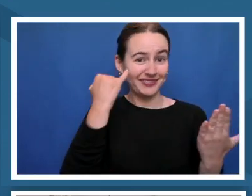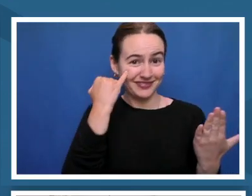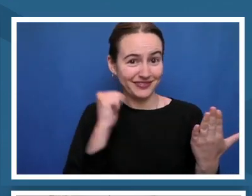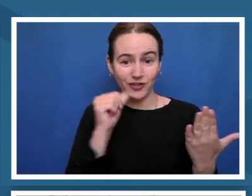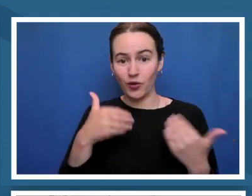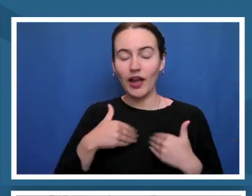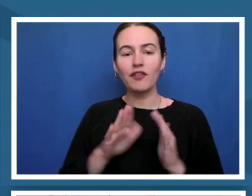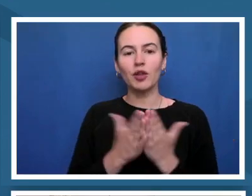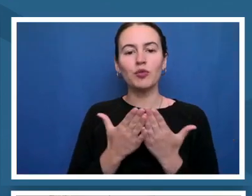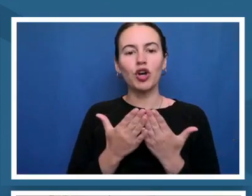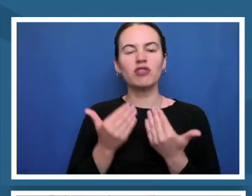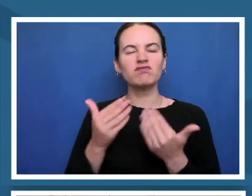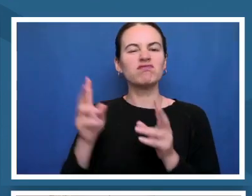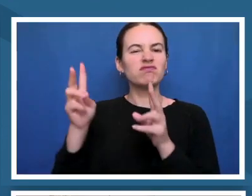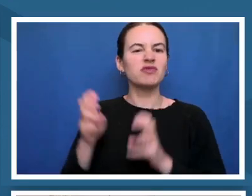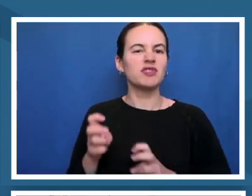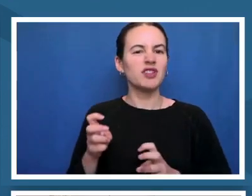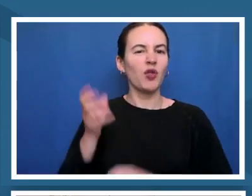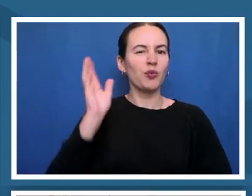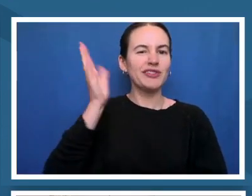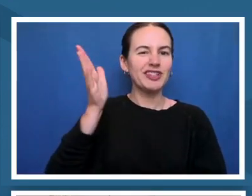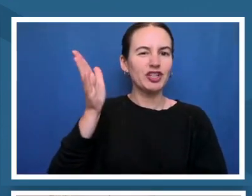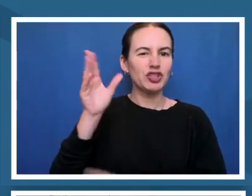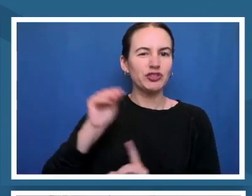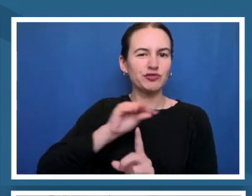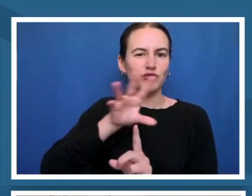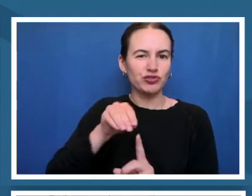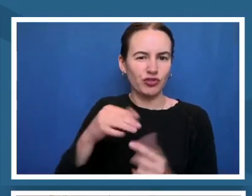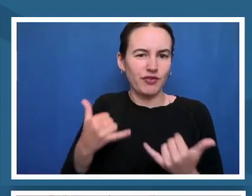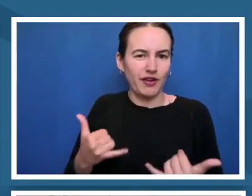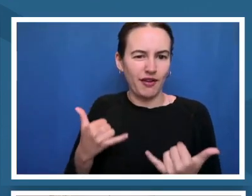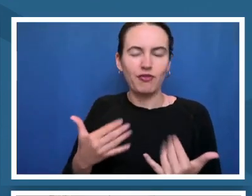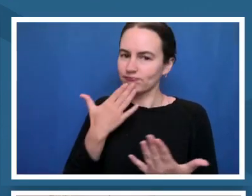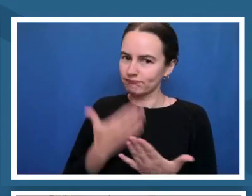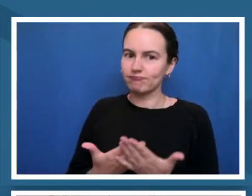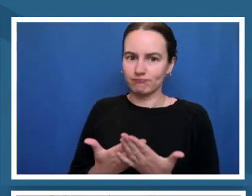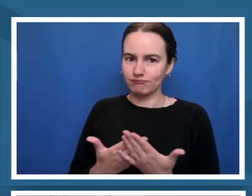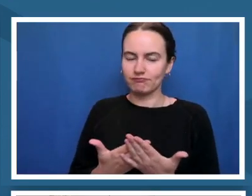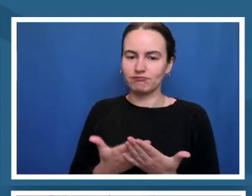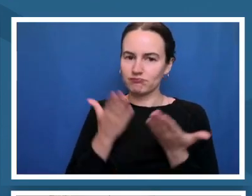presentation screenshot now it's a